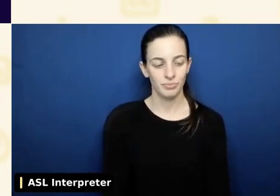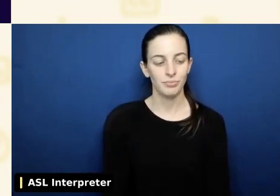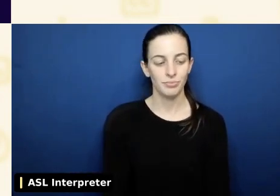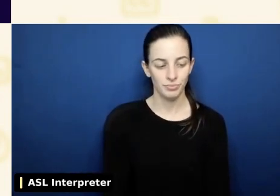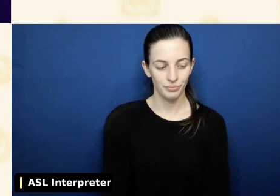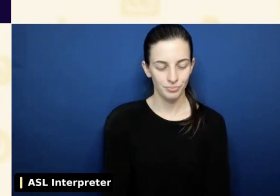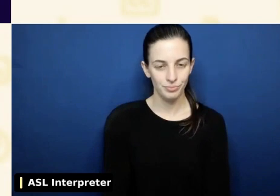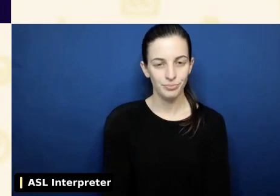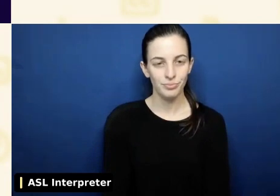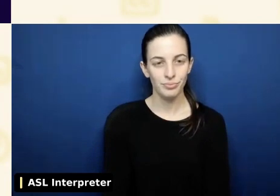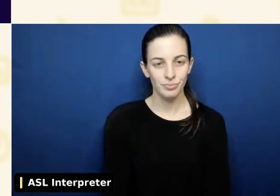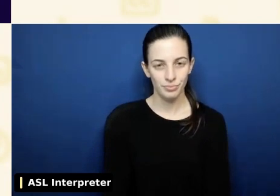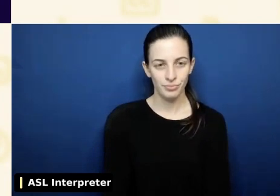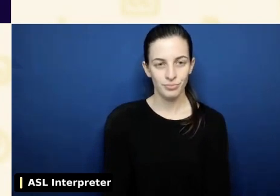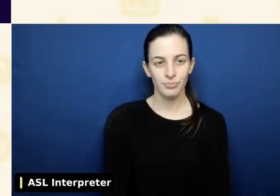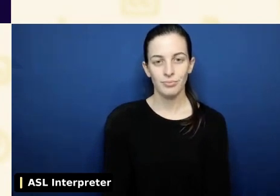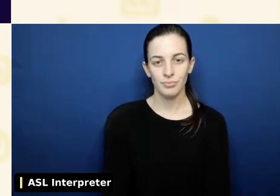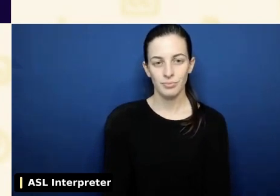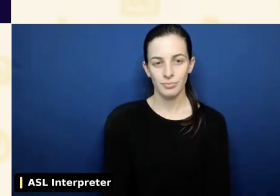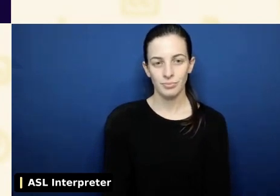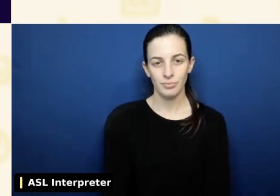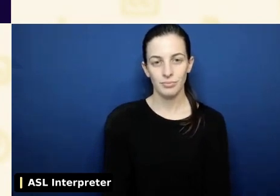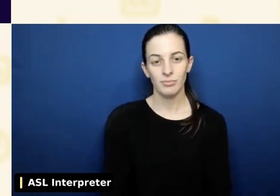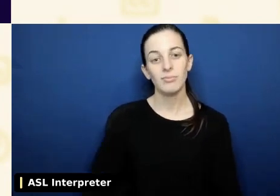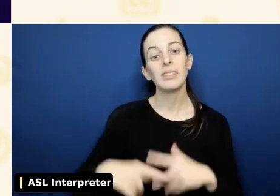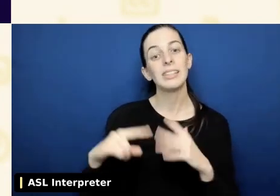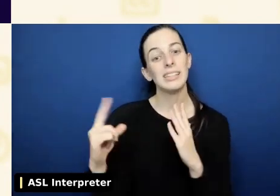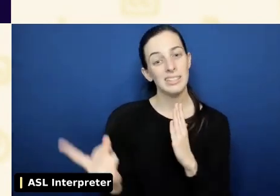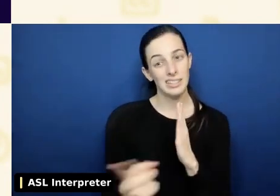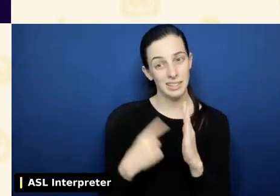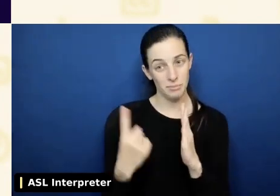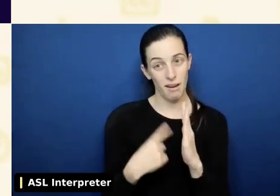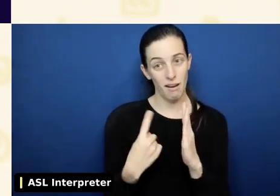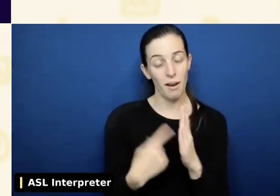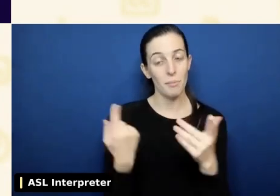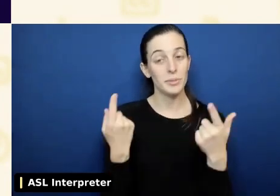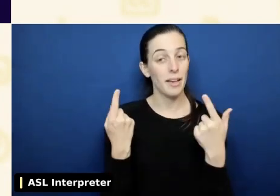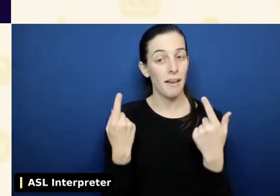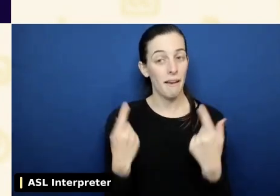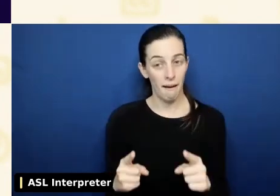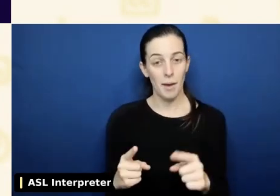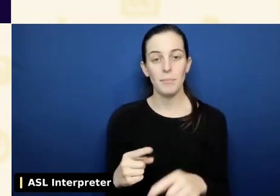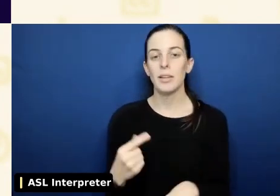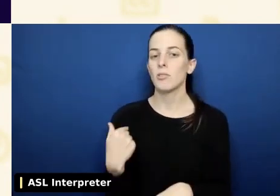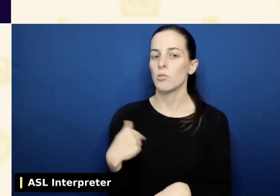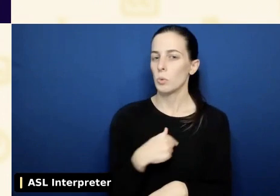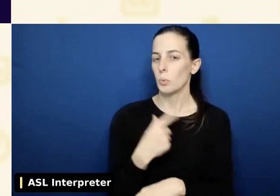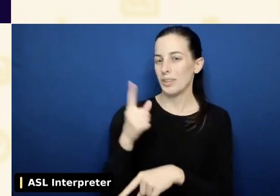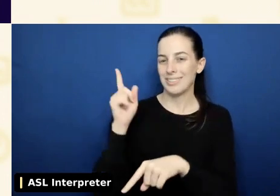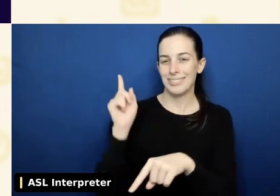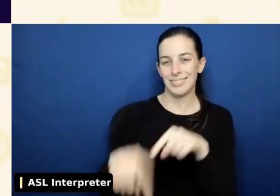Then sometimes we get things where we can't actually see the element